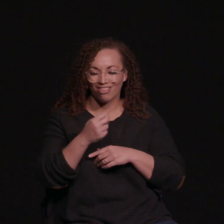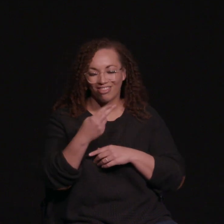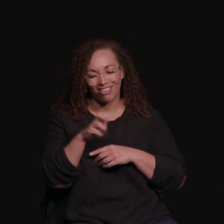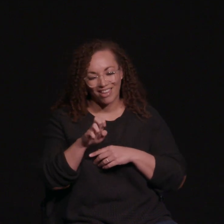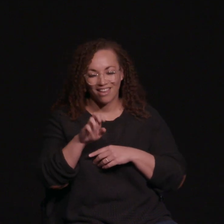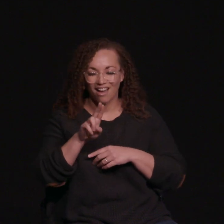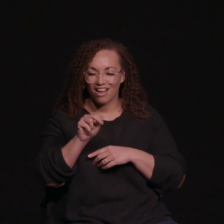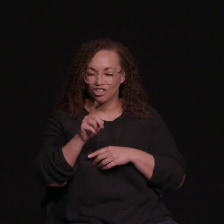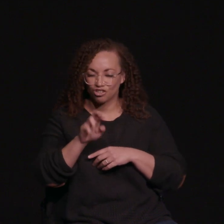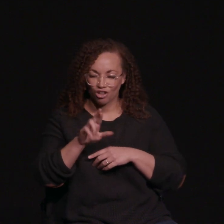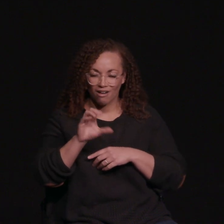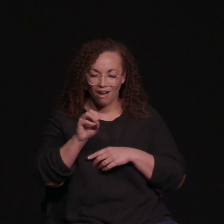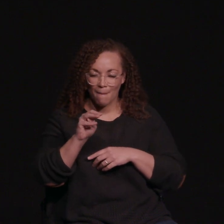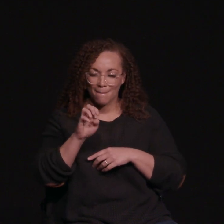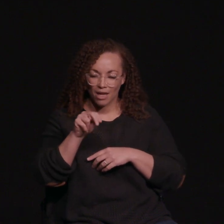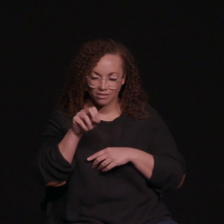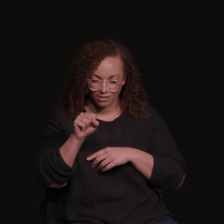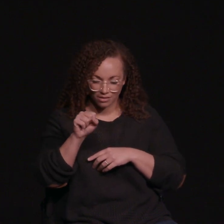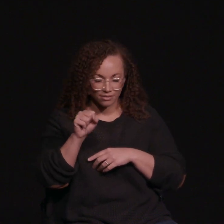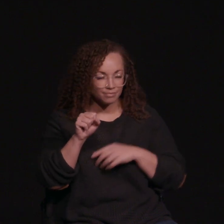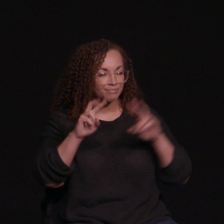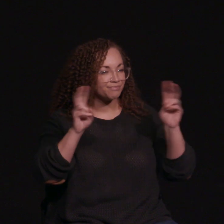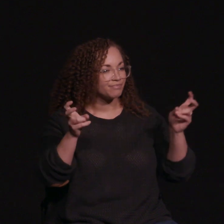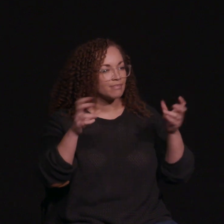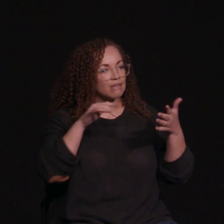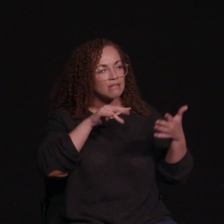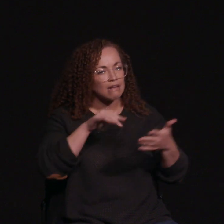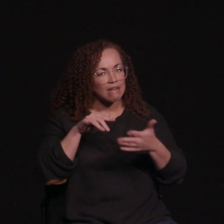"Study is what you do with other people.